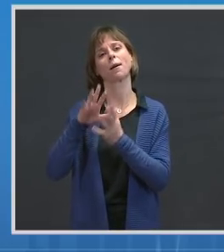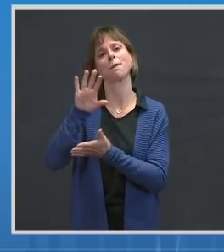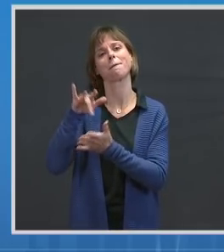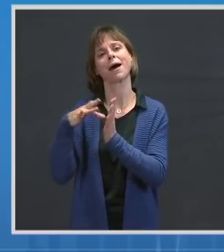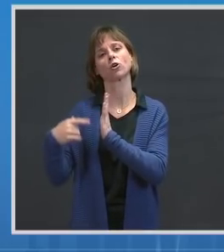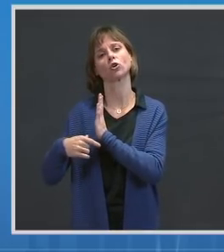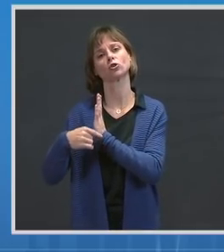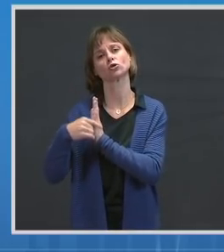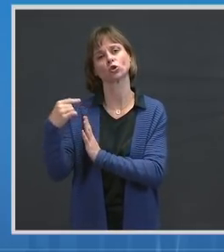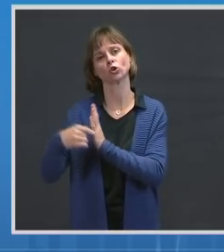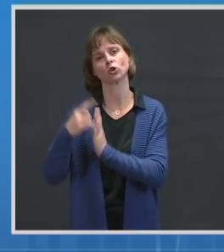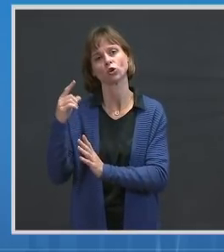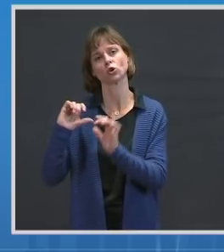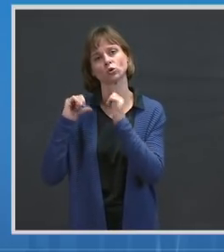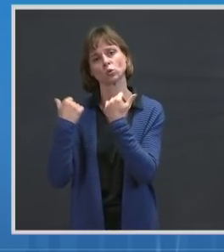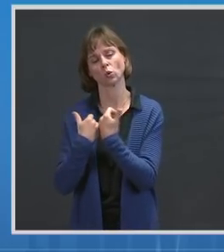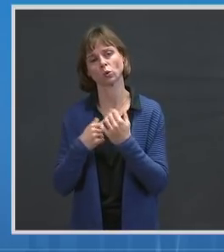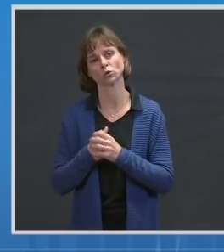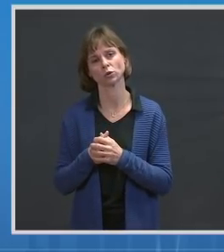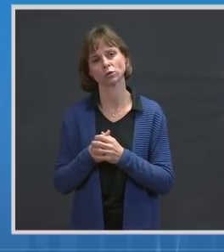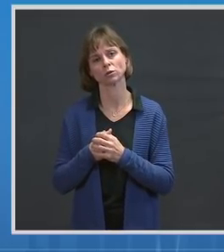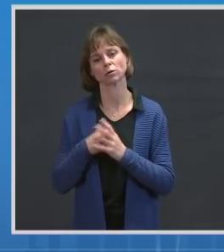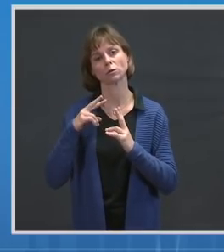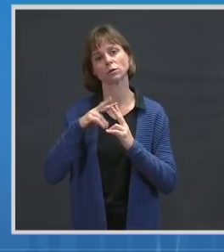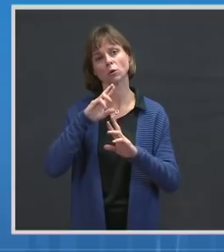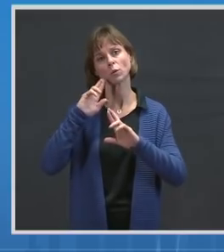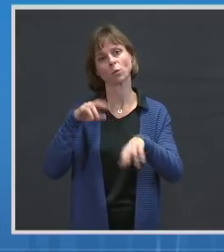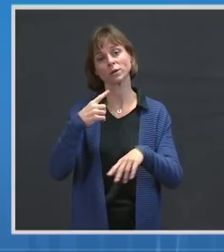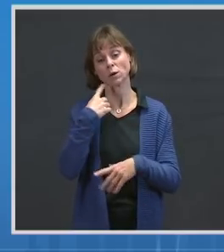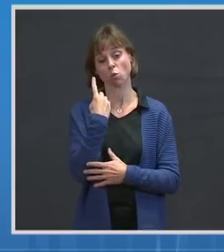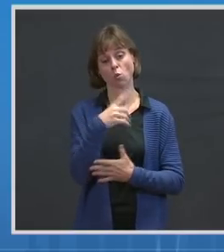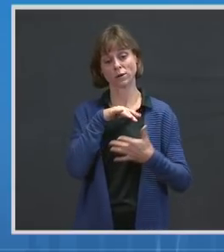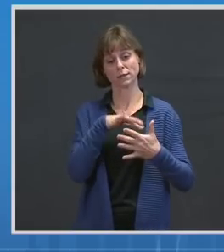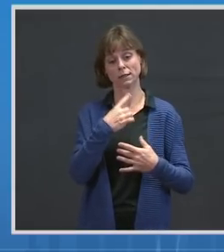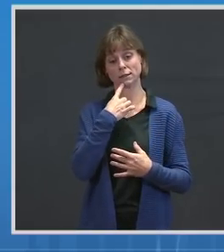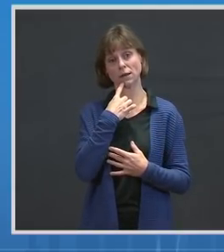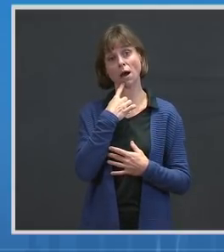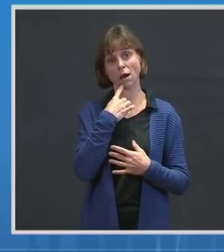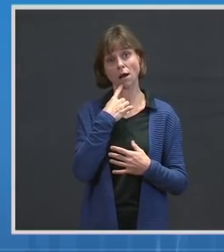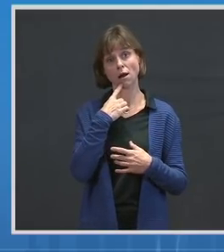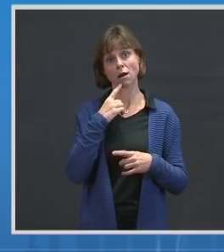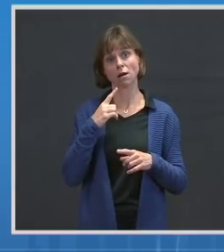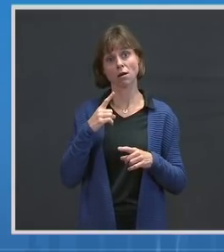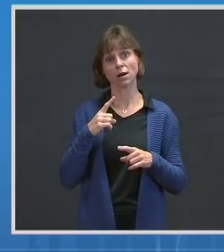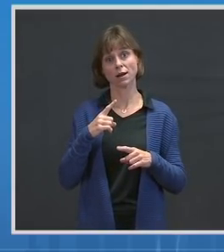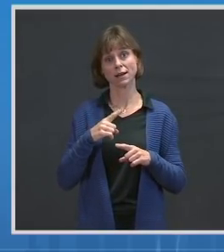In the MMWR reports, one study describes the different ways eight people in Minnesota